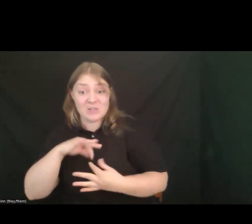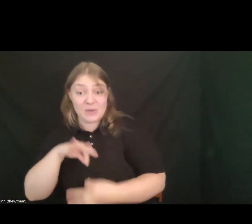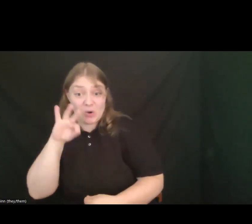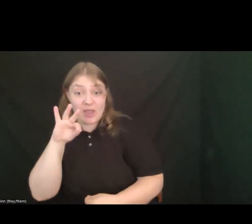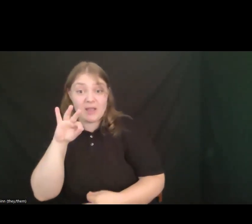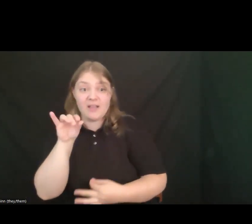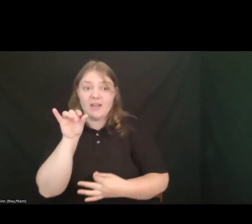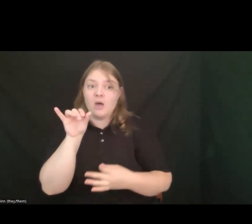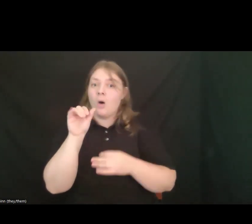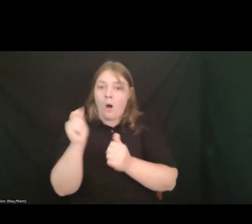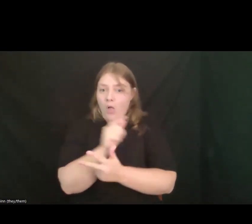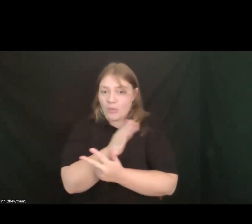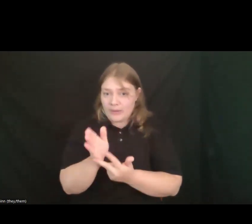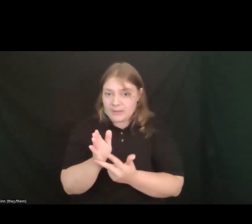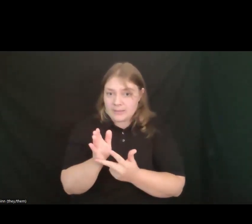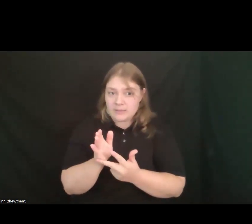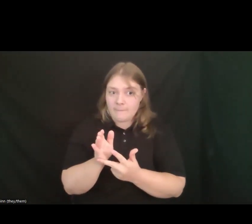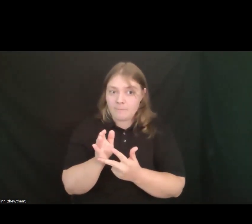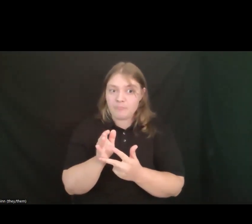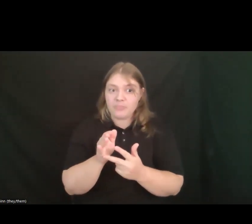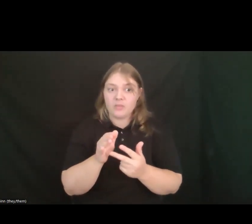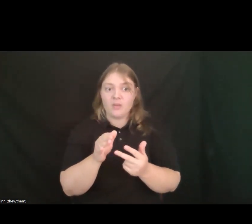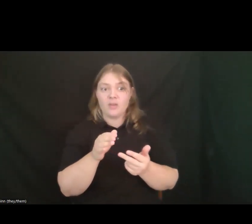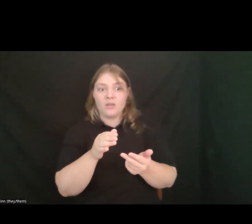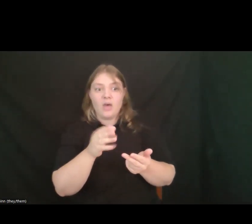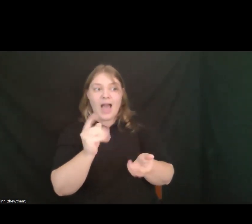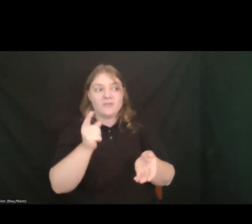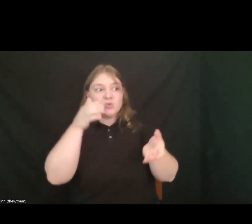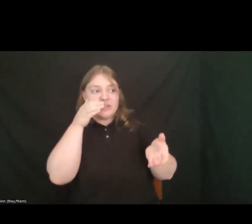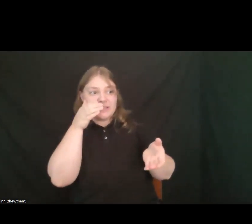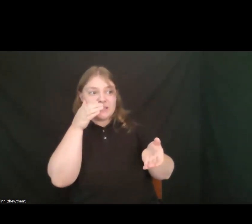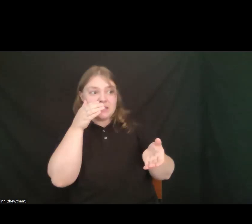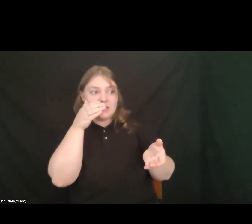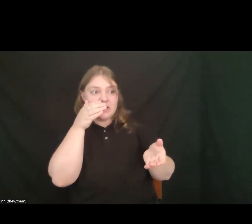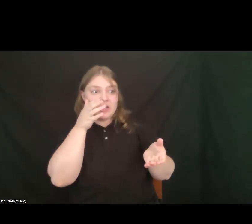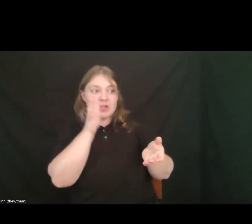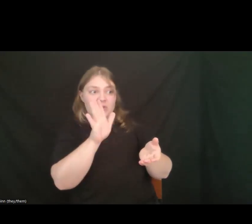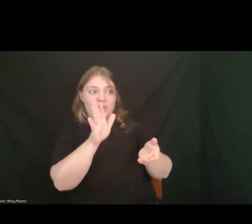much do they know Let me listen to see where they are coming from so that I can tailor the